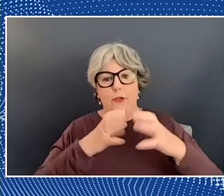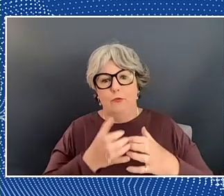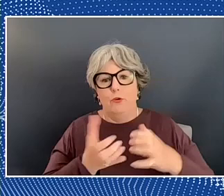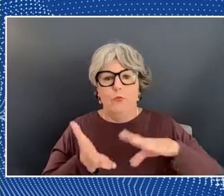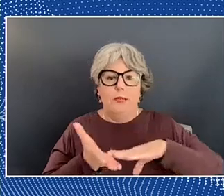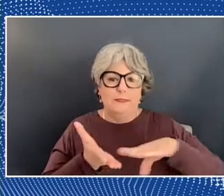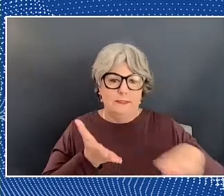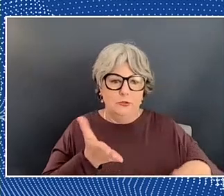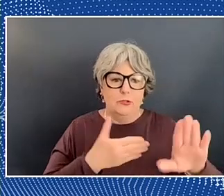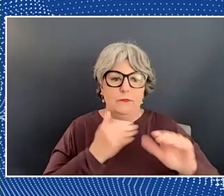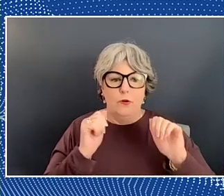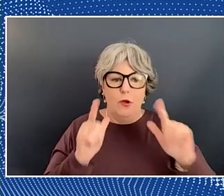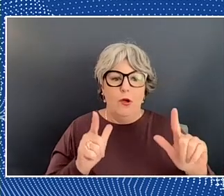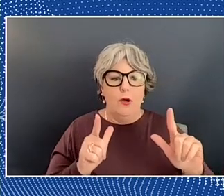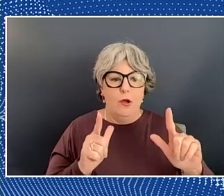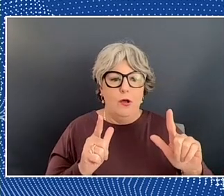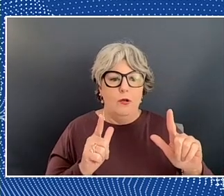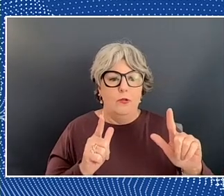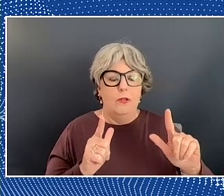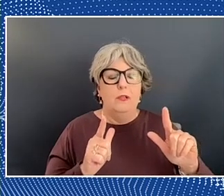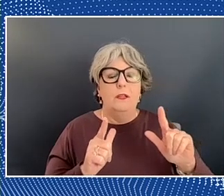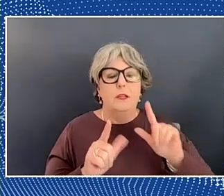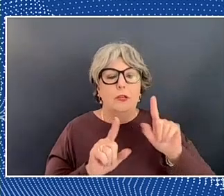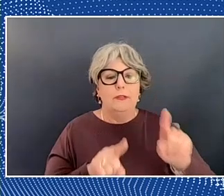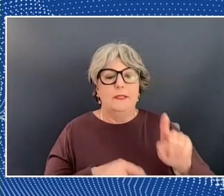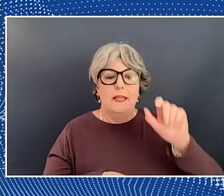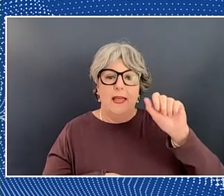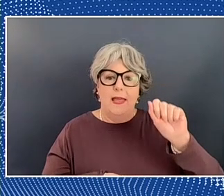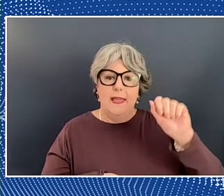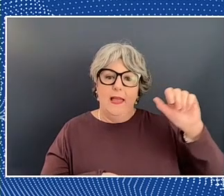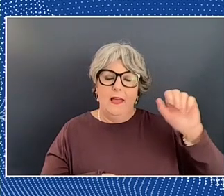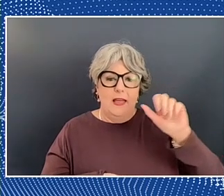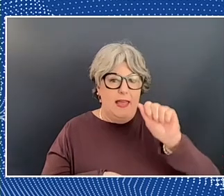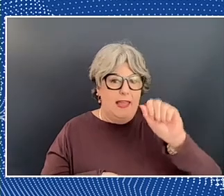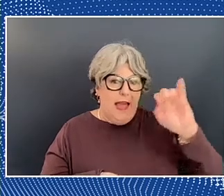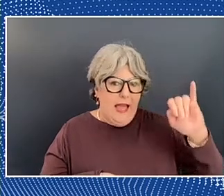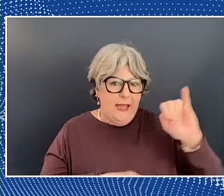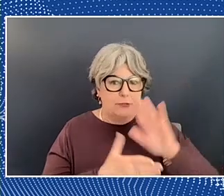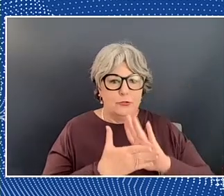all defrauded borrowers who attended an AI school. Thank you for your consideration.